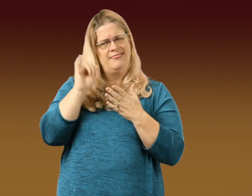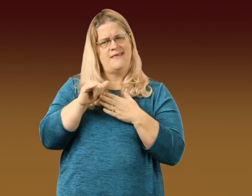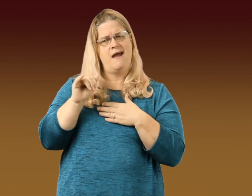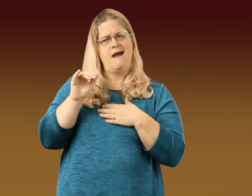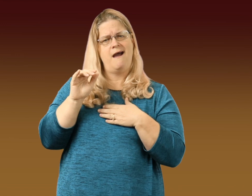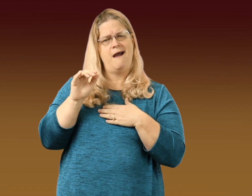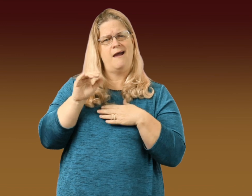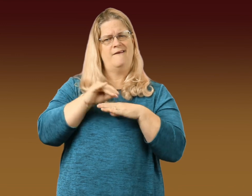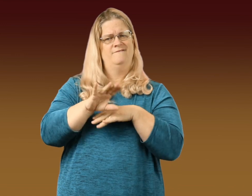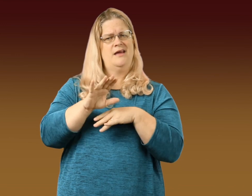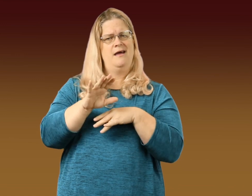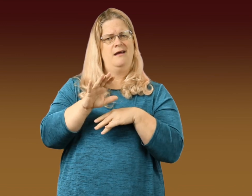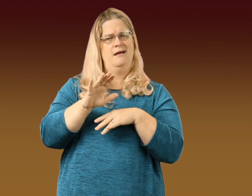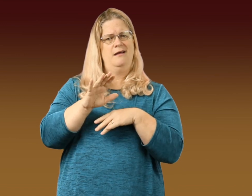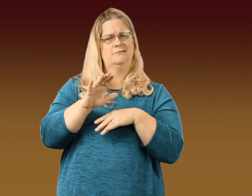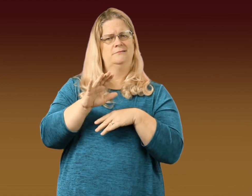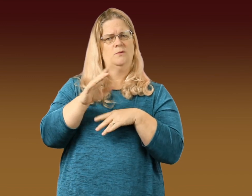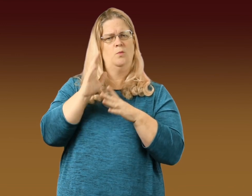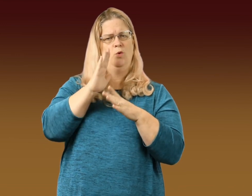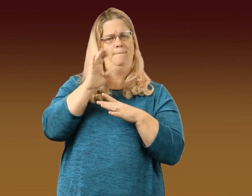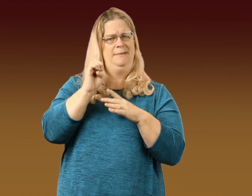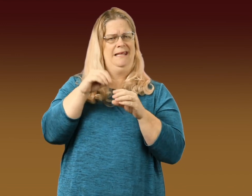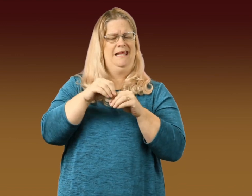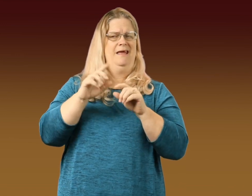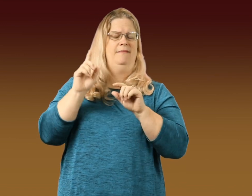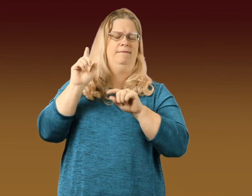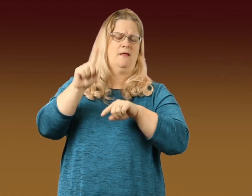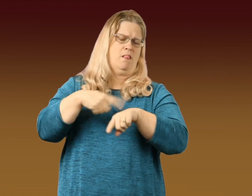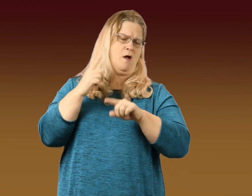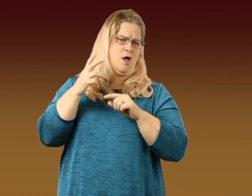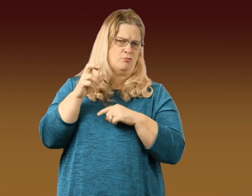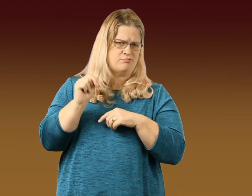What do you think the effects would be in the long run?